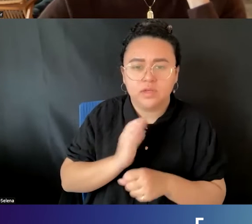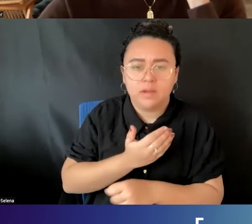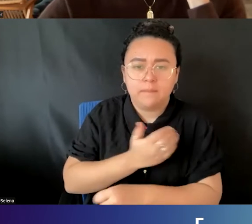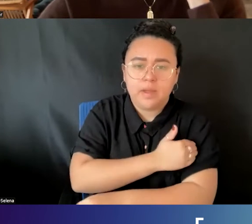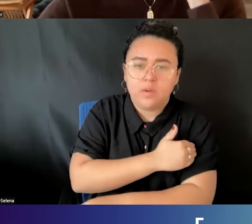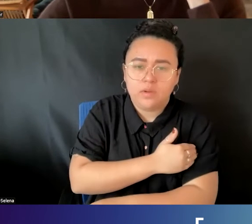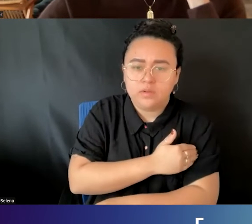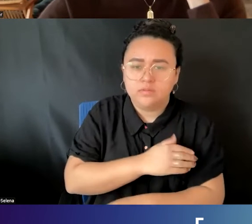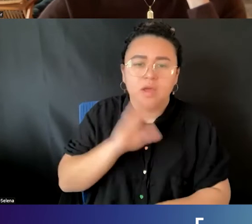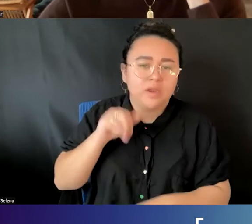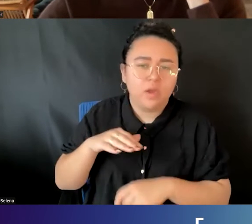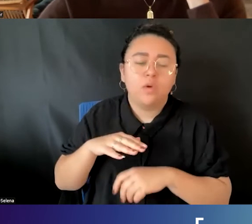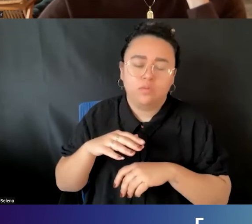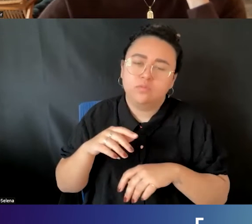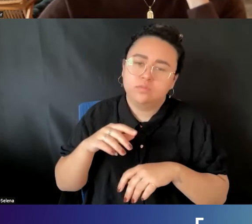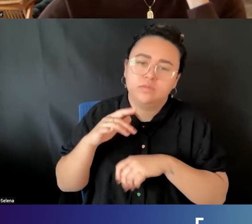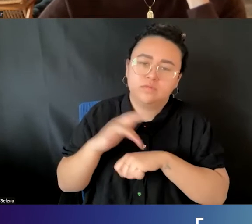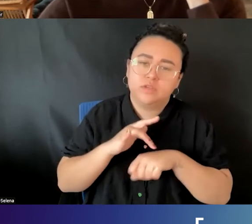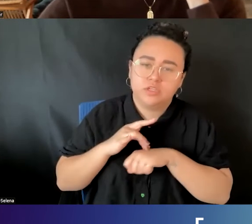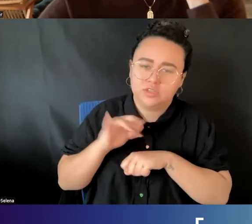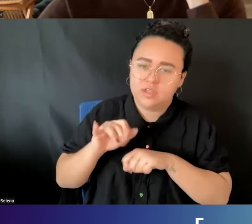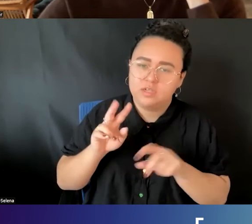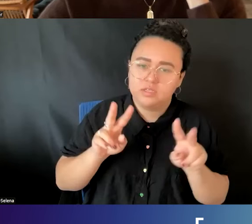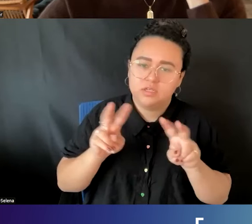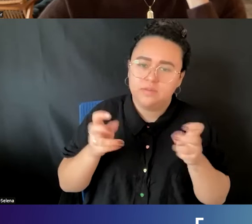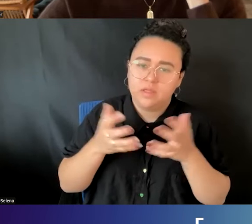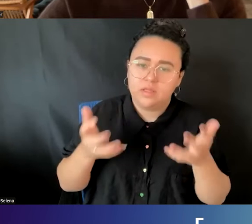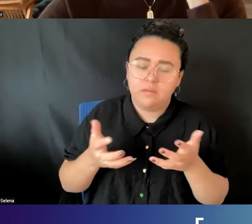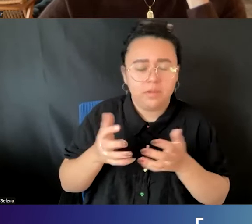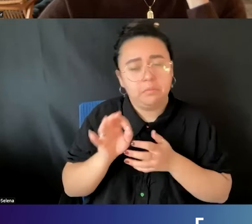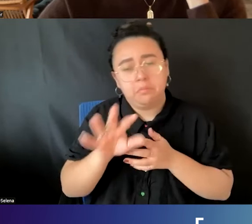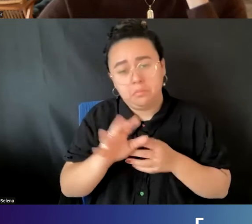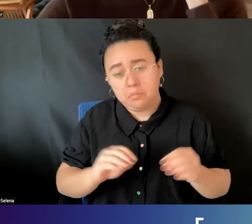but I wanted to put that out there in case there's more you wanted to say.